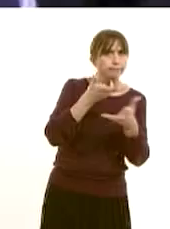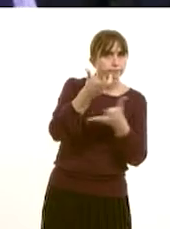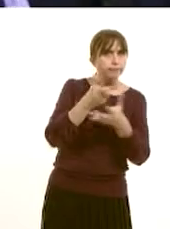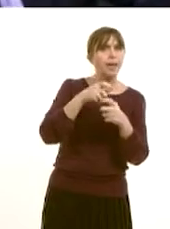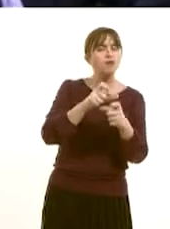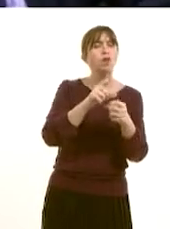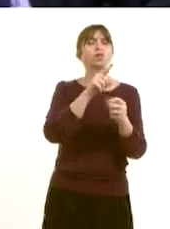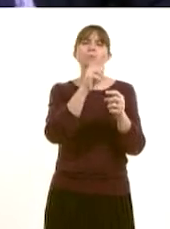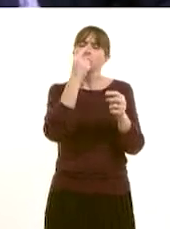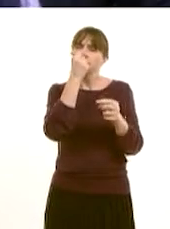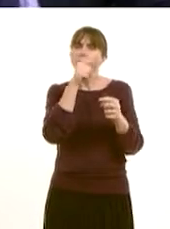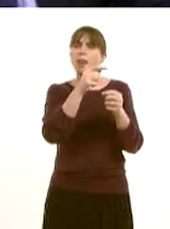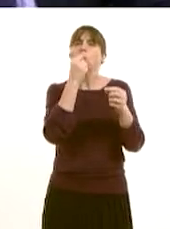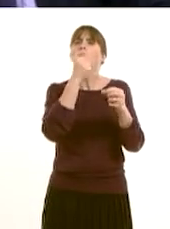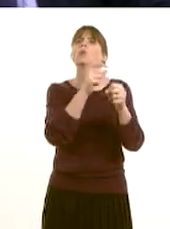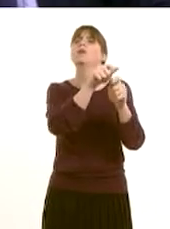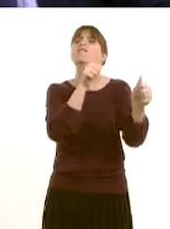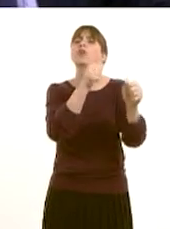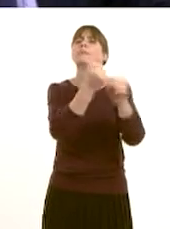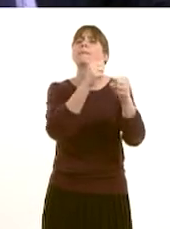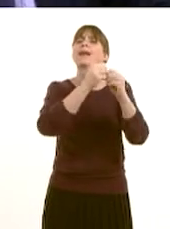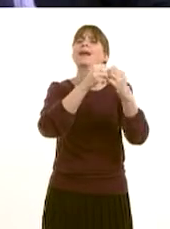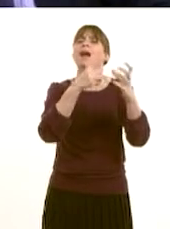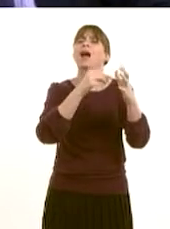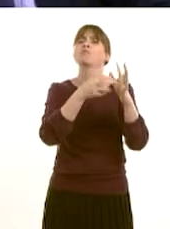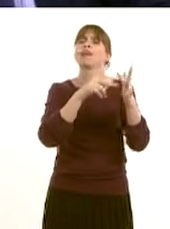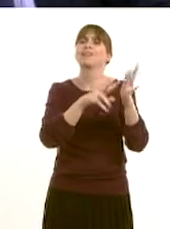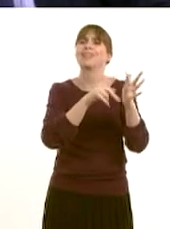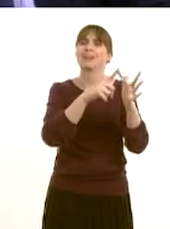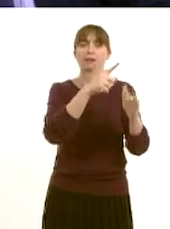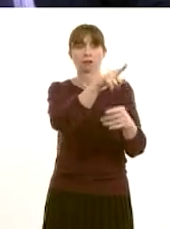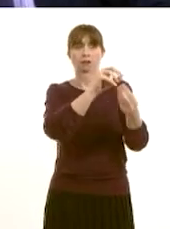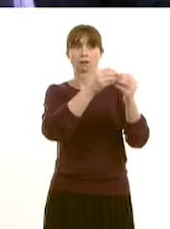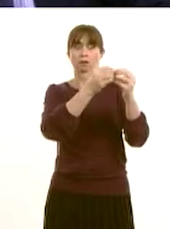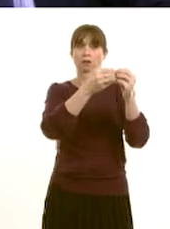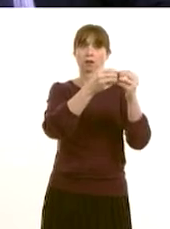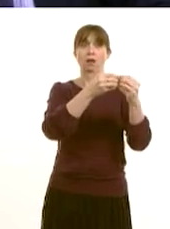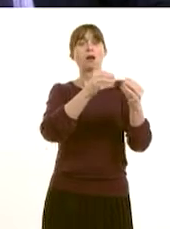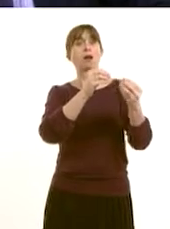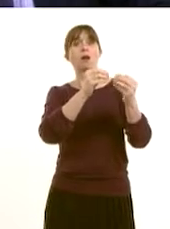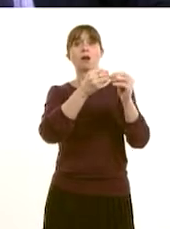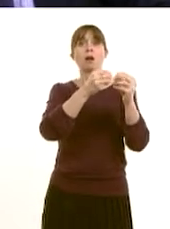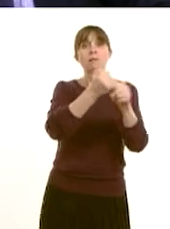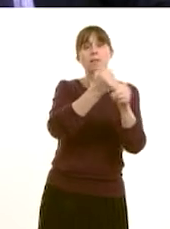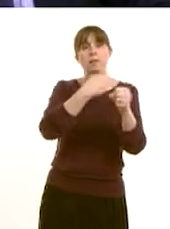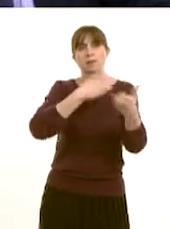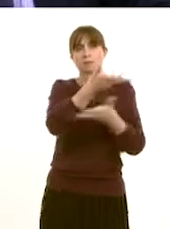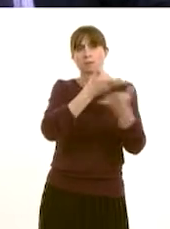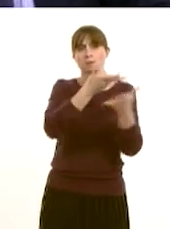to explore the options for continued access to Abraxane within NHS Wales. Abraxane will continue to be available in Wales in the interim.